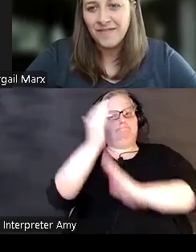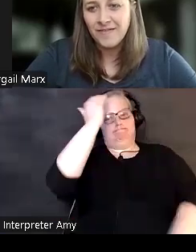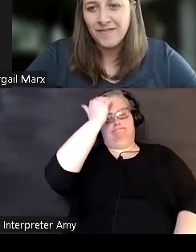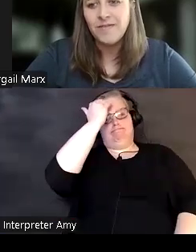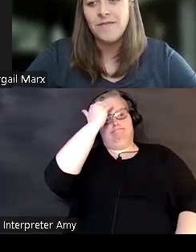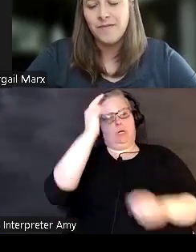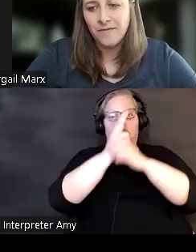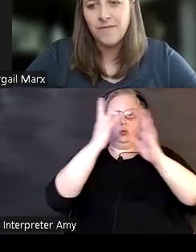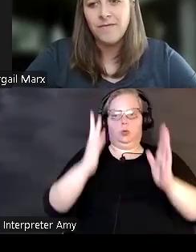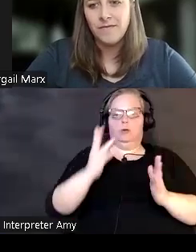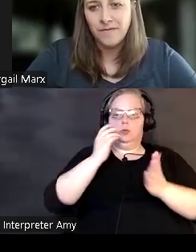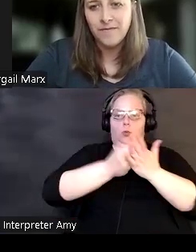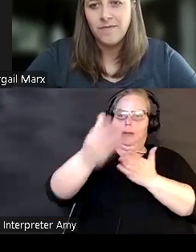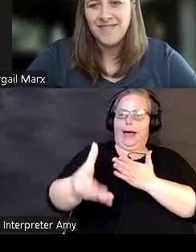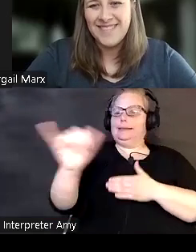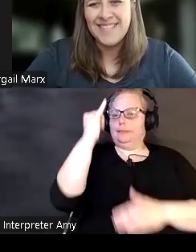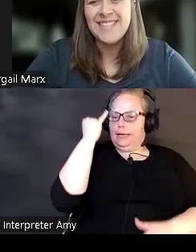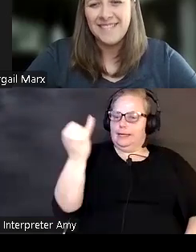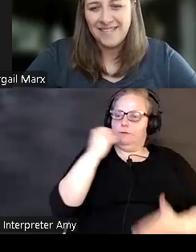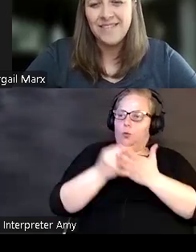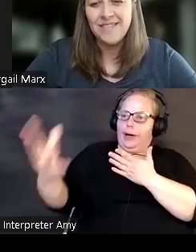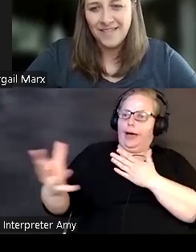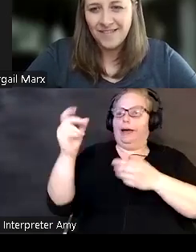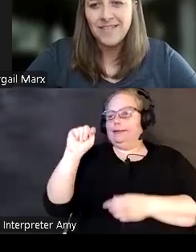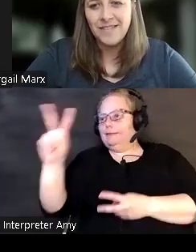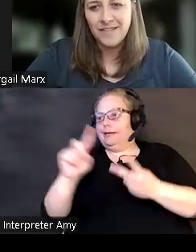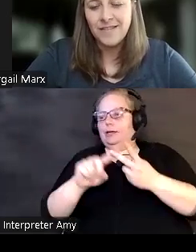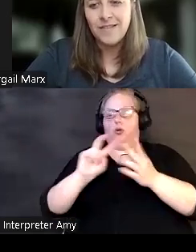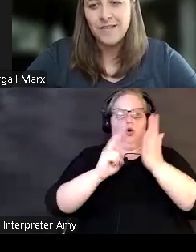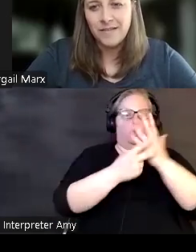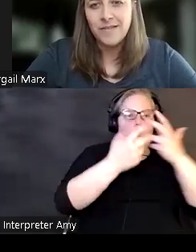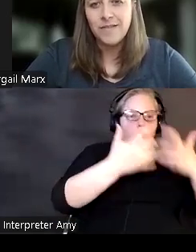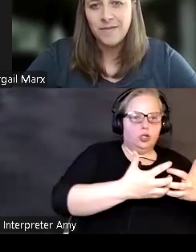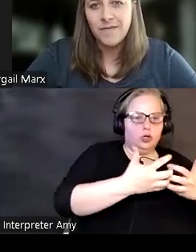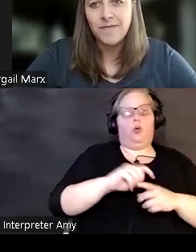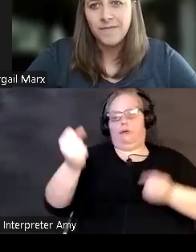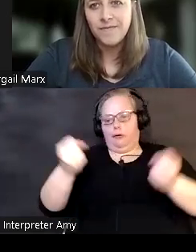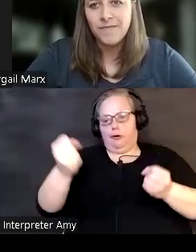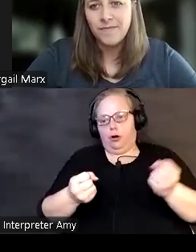a television or a toaster or a car, you still want to have those skills just because it's assistive